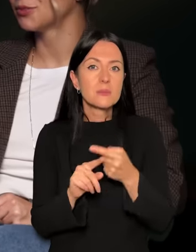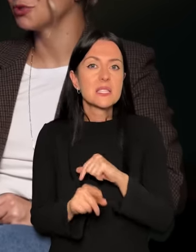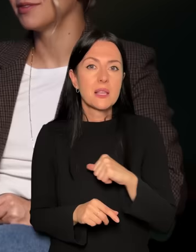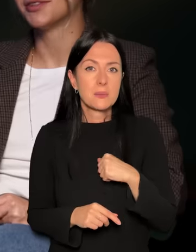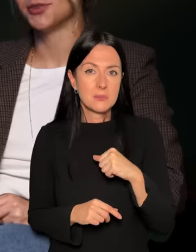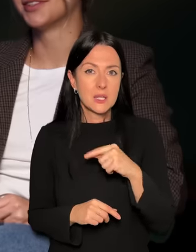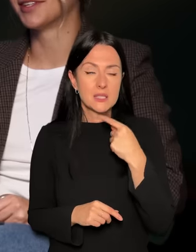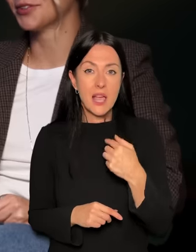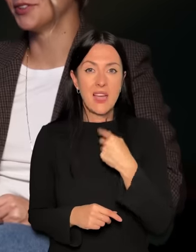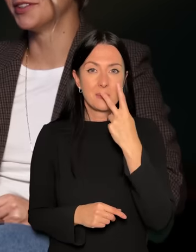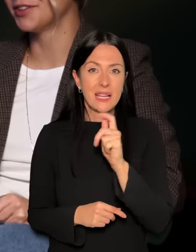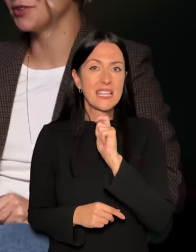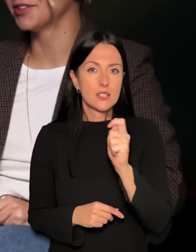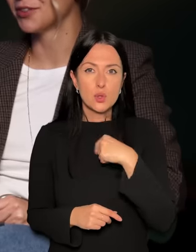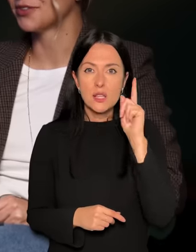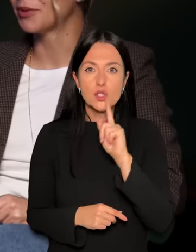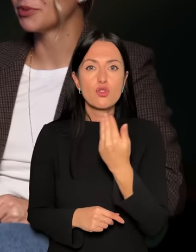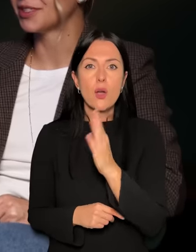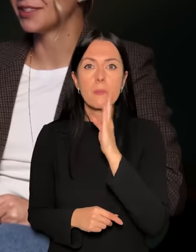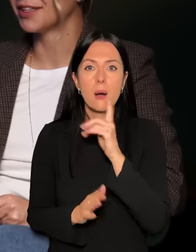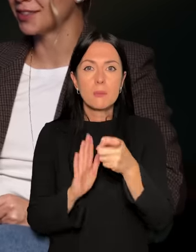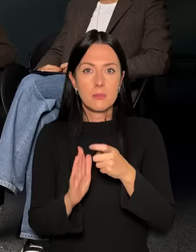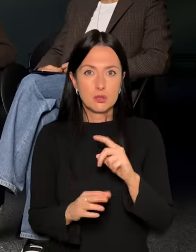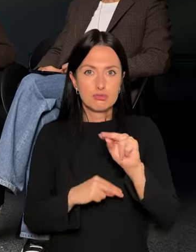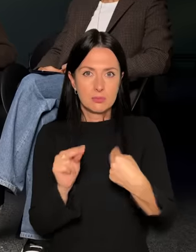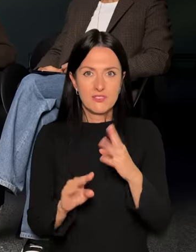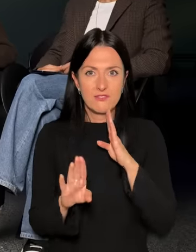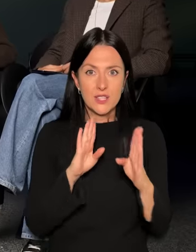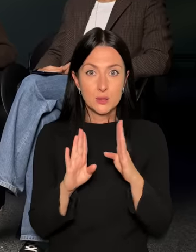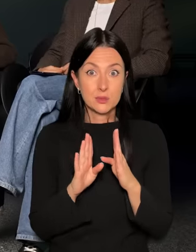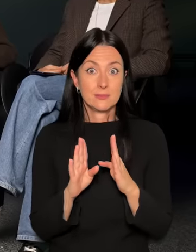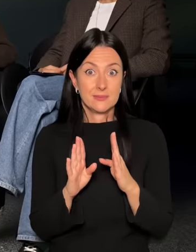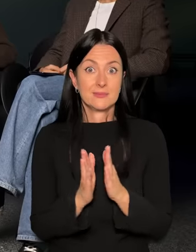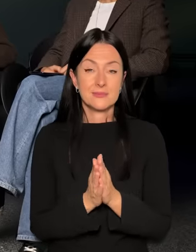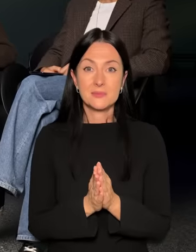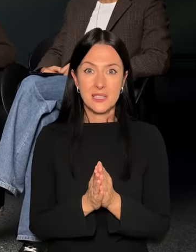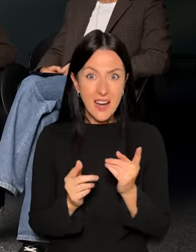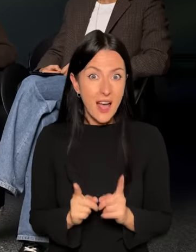I watched your interview this morning, and I know your mom found out from Facebook. I think this.